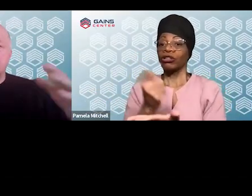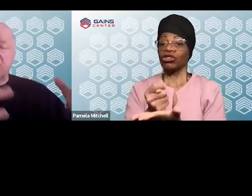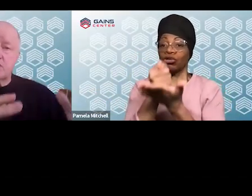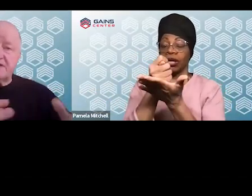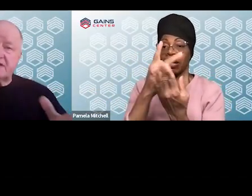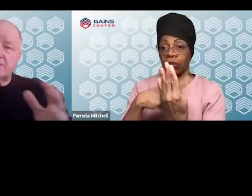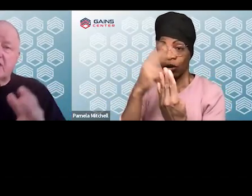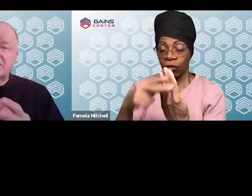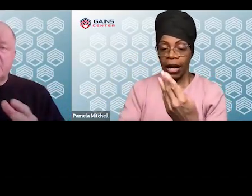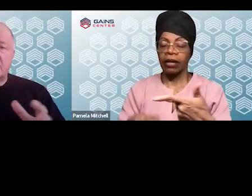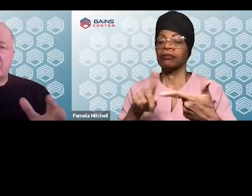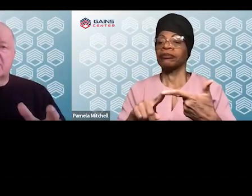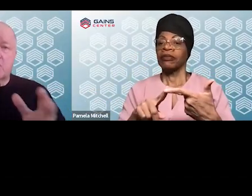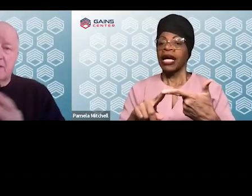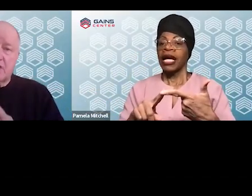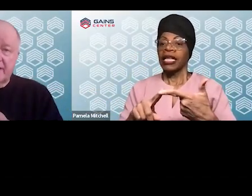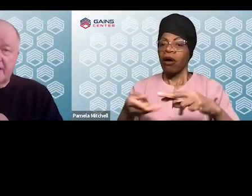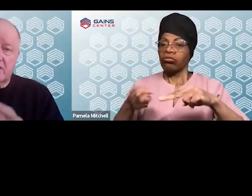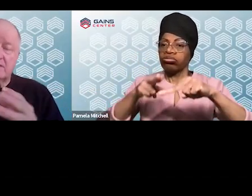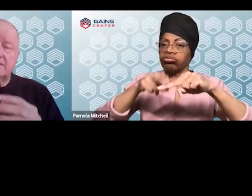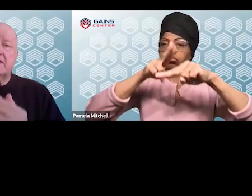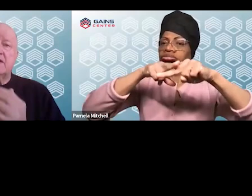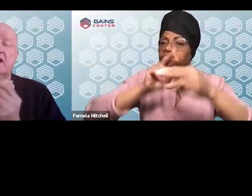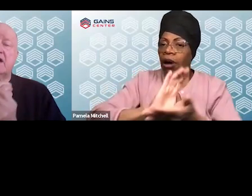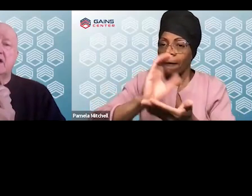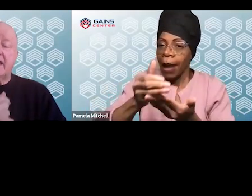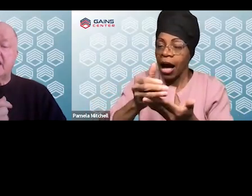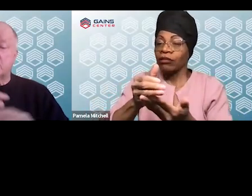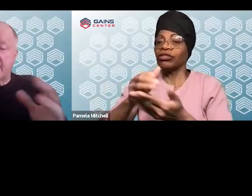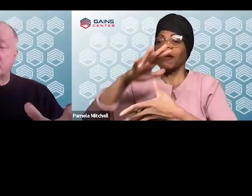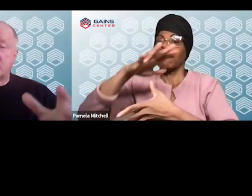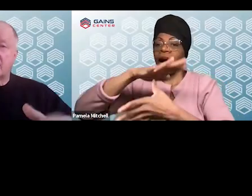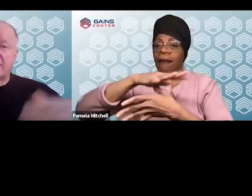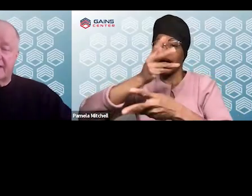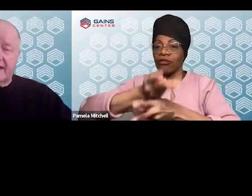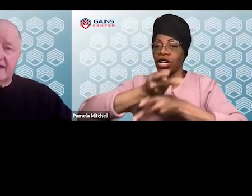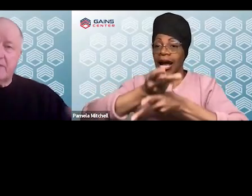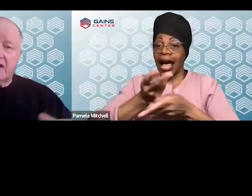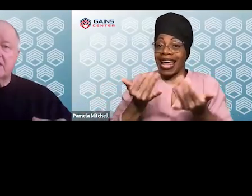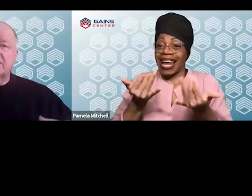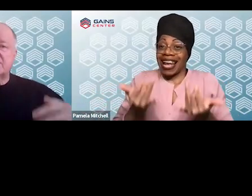There's increasing amounts being done in primary care. And we're now talking today about